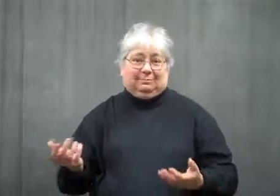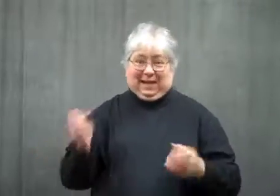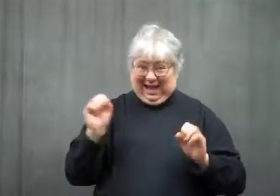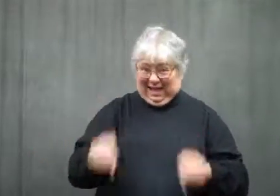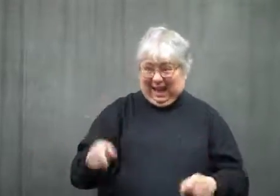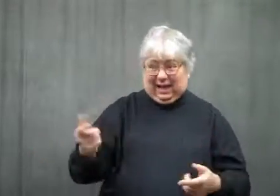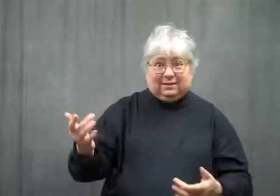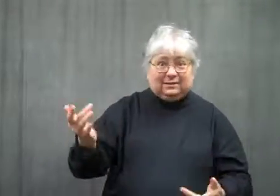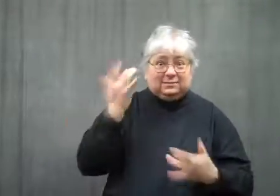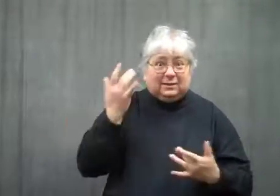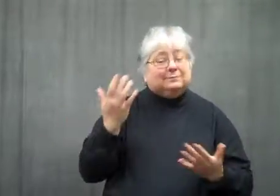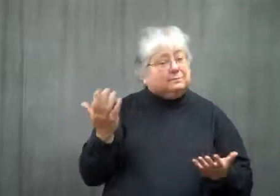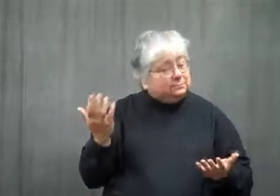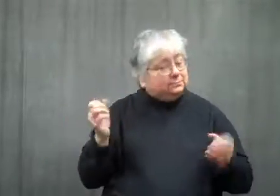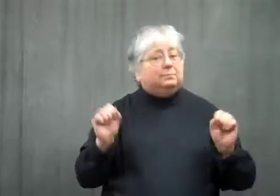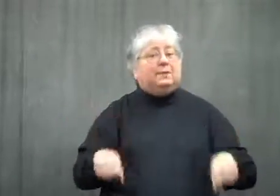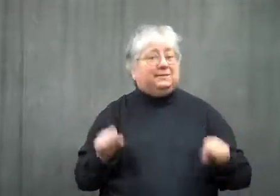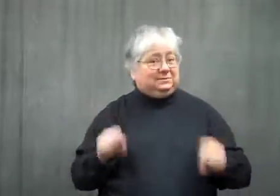There is a possibility that they could get sick from it.